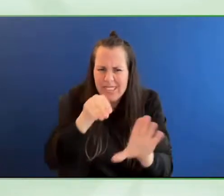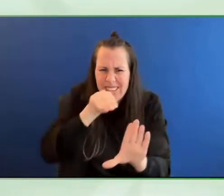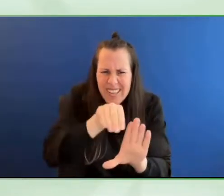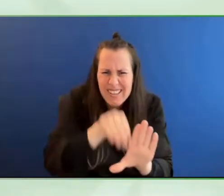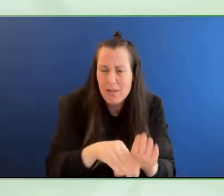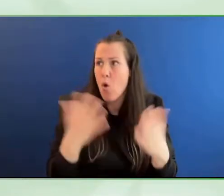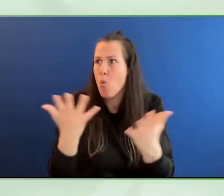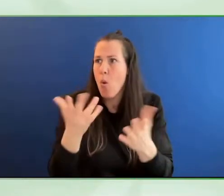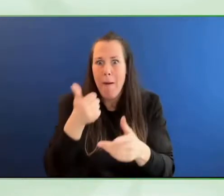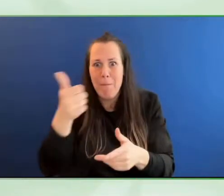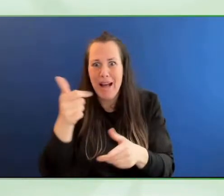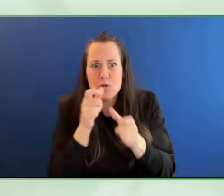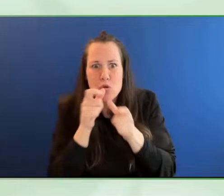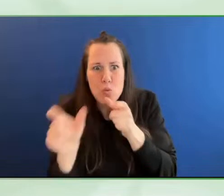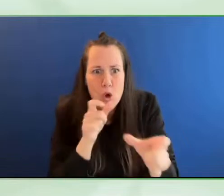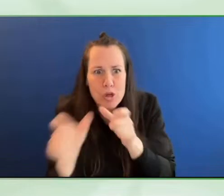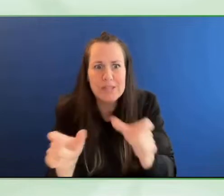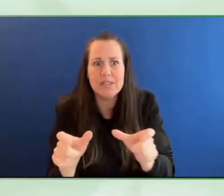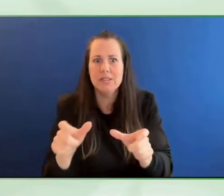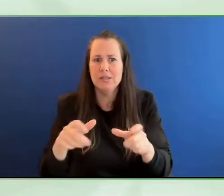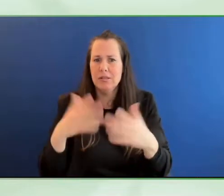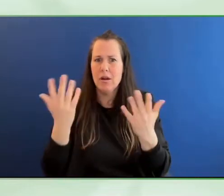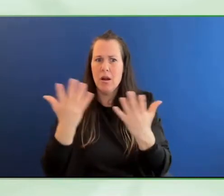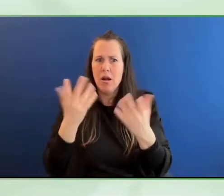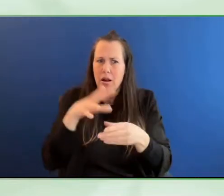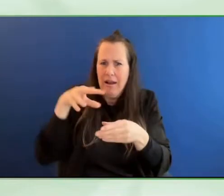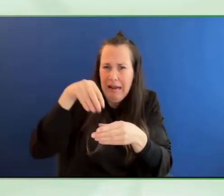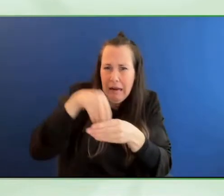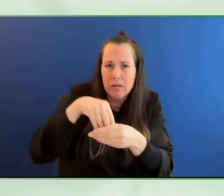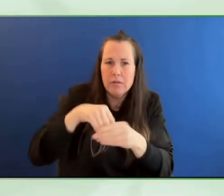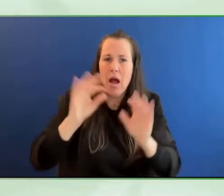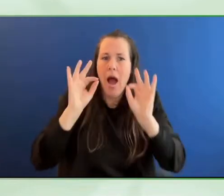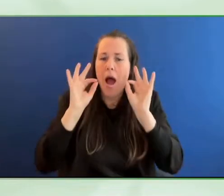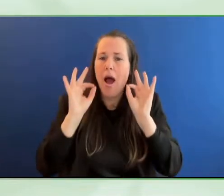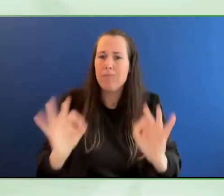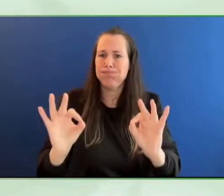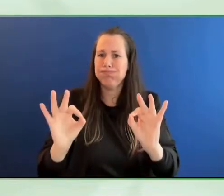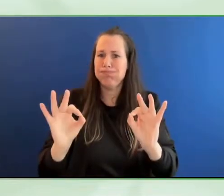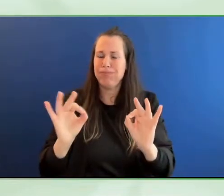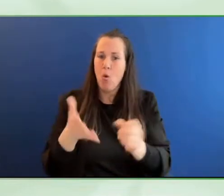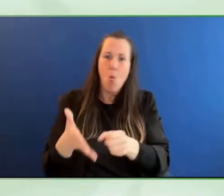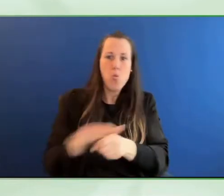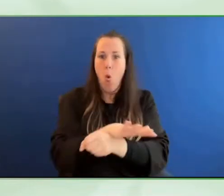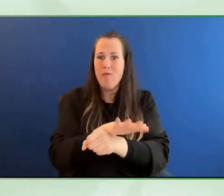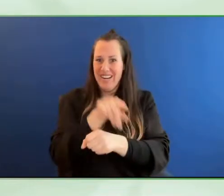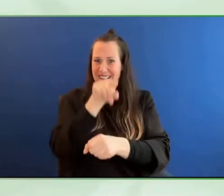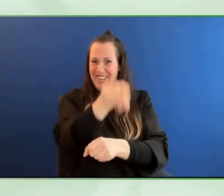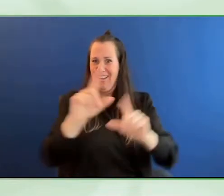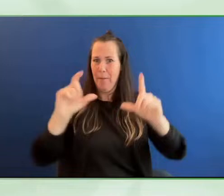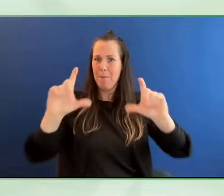Just a question about what the human scale or talents are in your writers, what is the essence of the human?